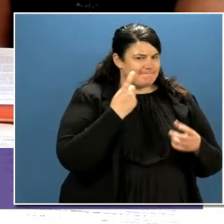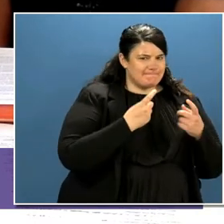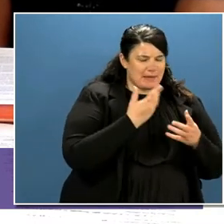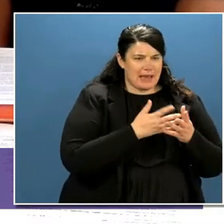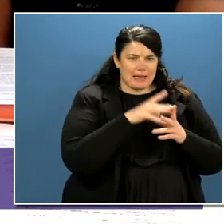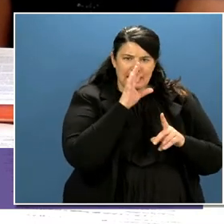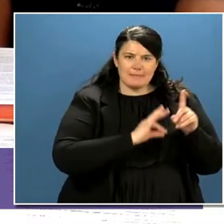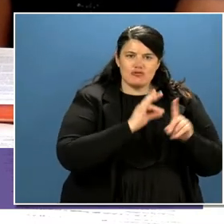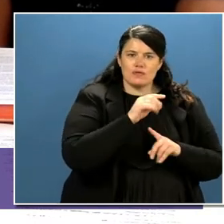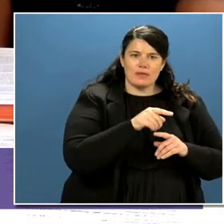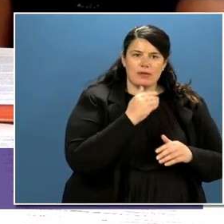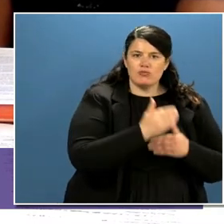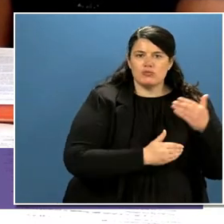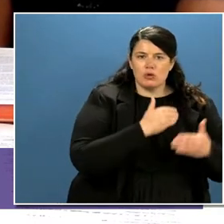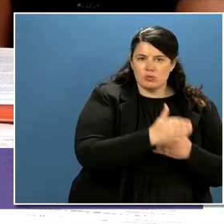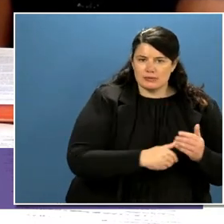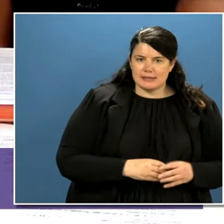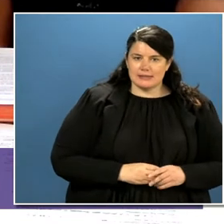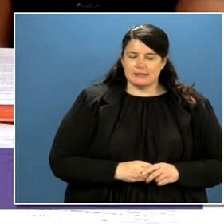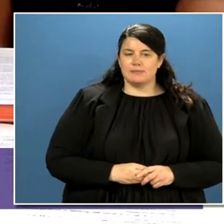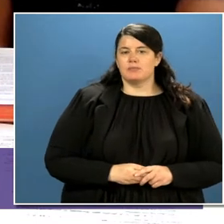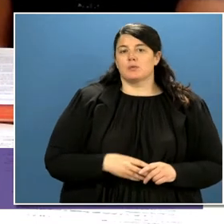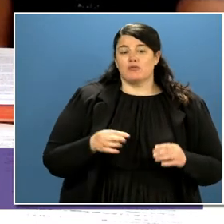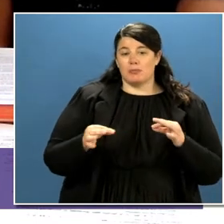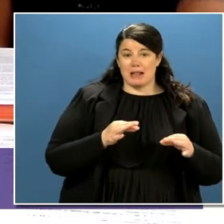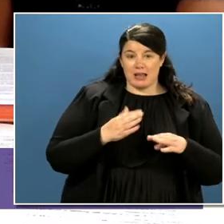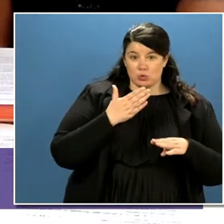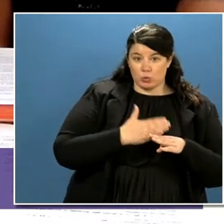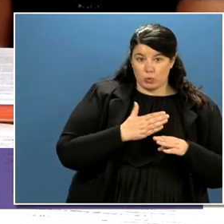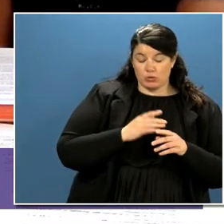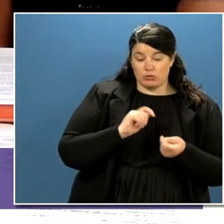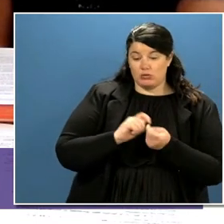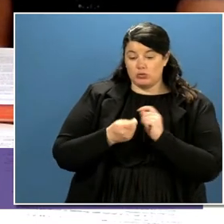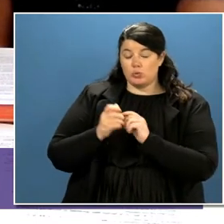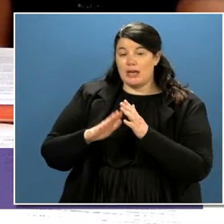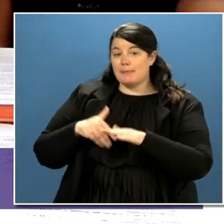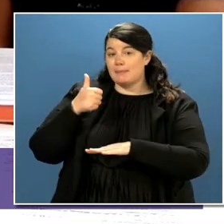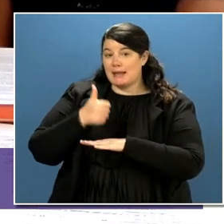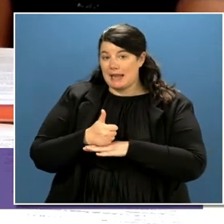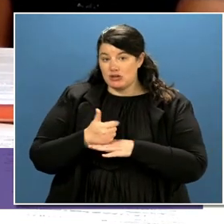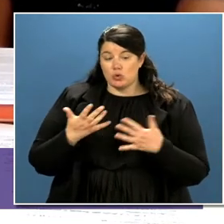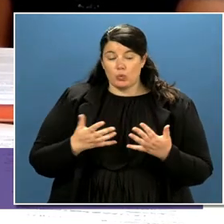work from creation to implementation across whether it be two, three or four